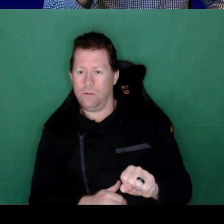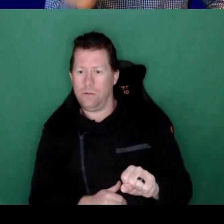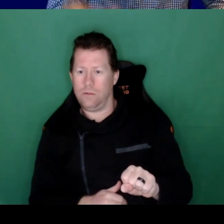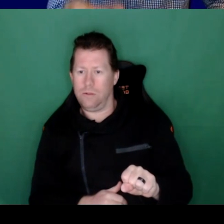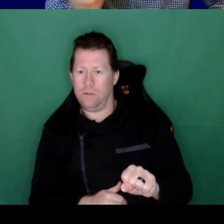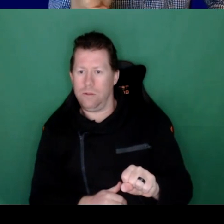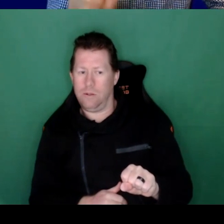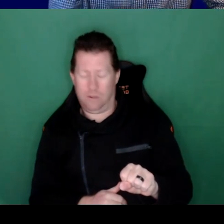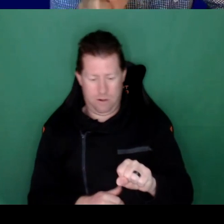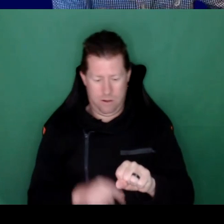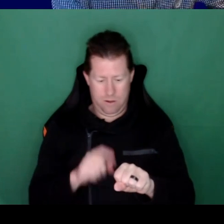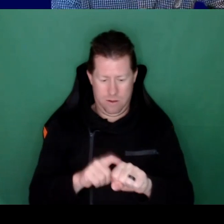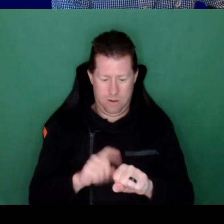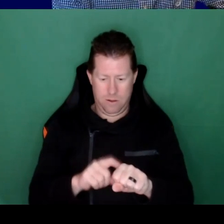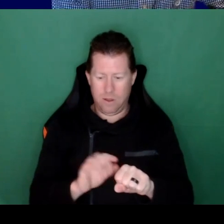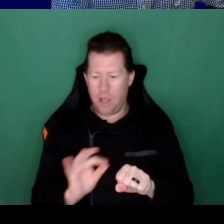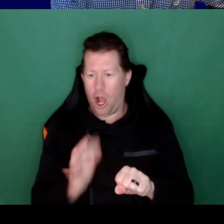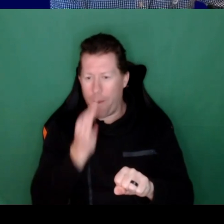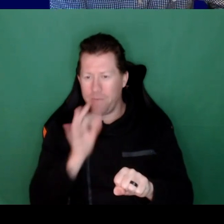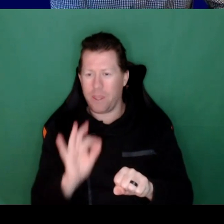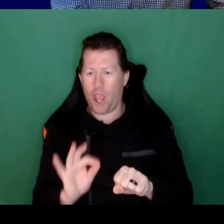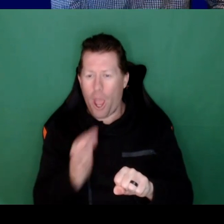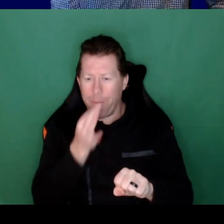You're taking bites of this cookie or whatever it is.